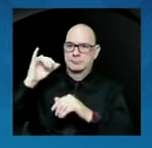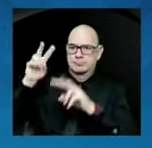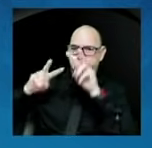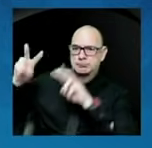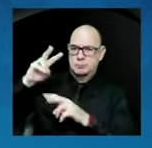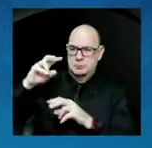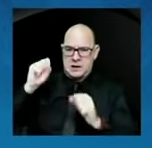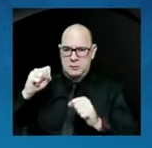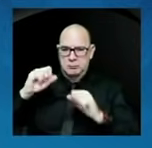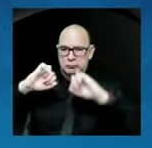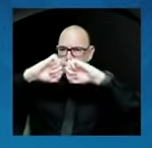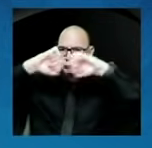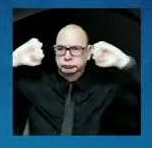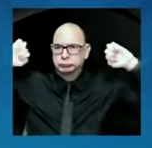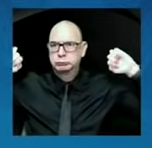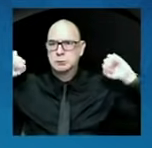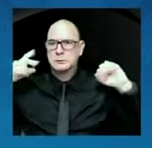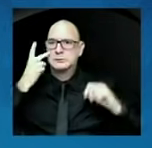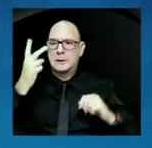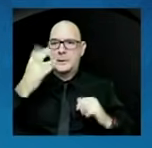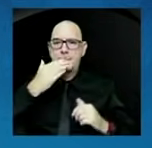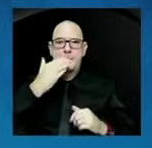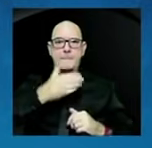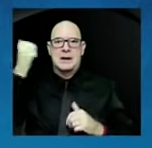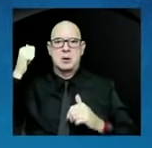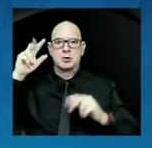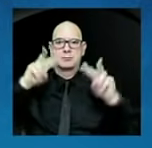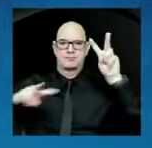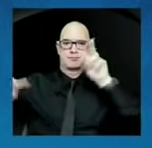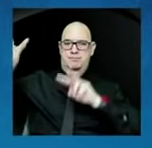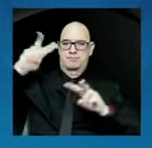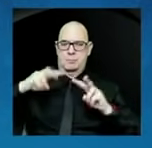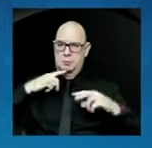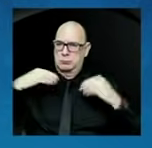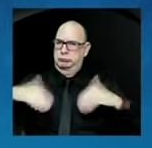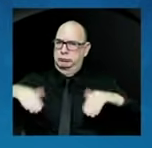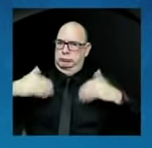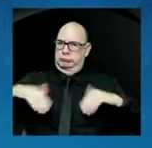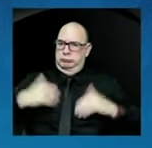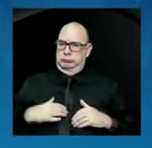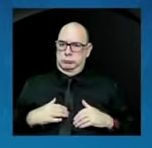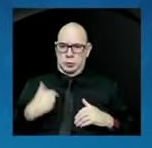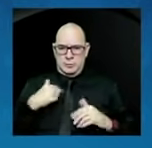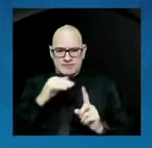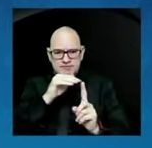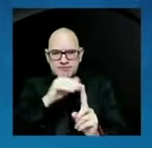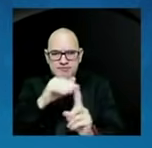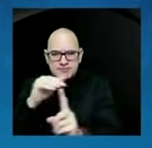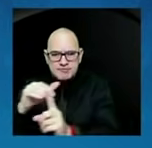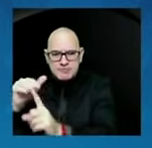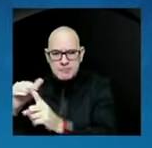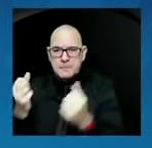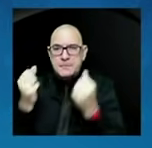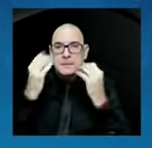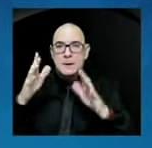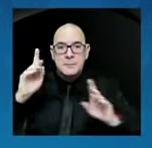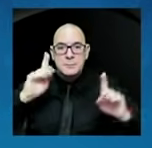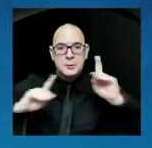AND WITHIN THE PERSPECTIVE BECAUSE WE HAVE GAINED FROM